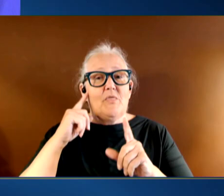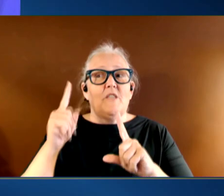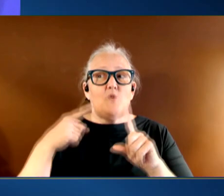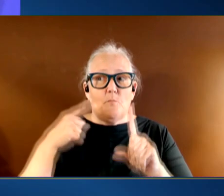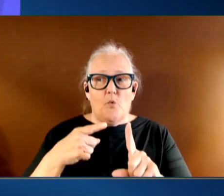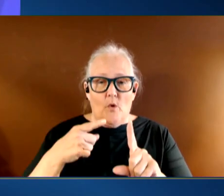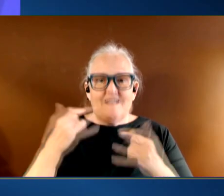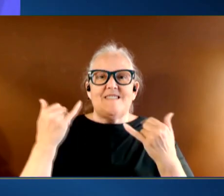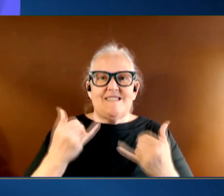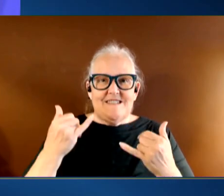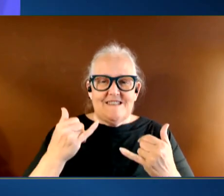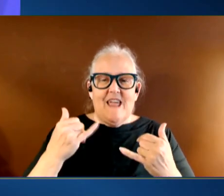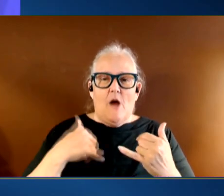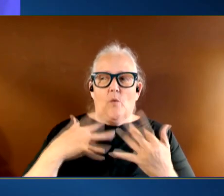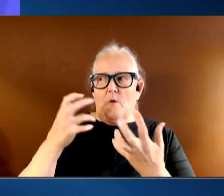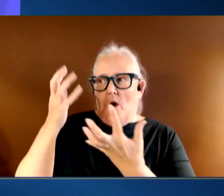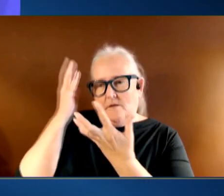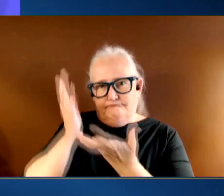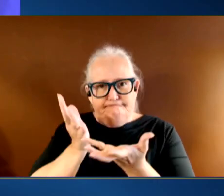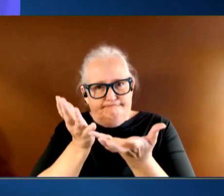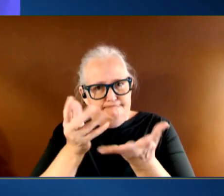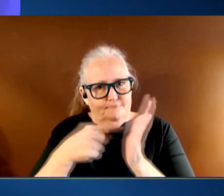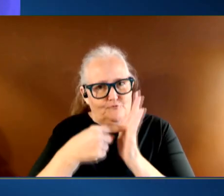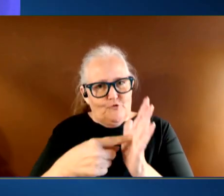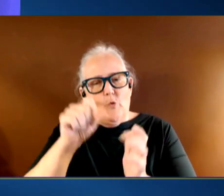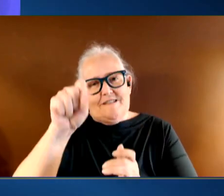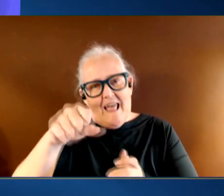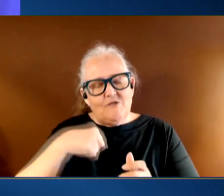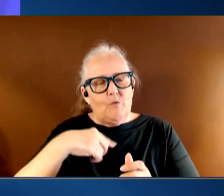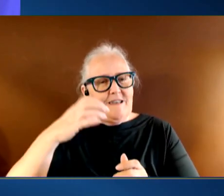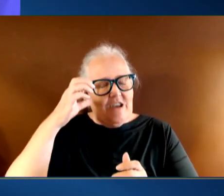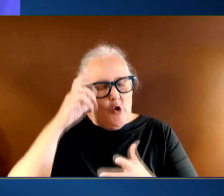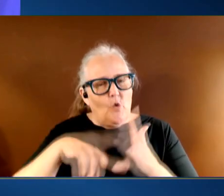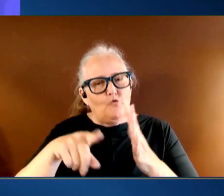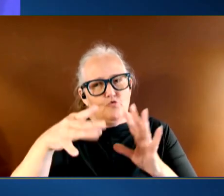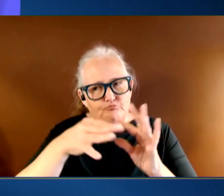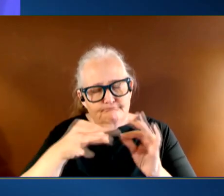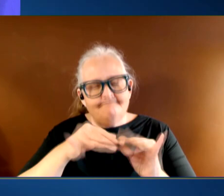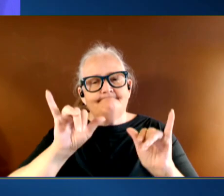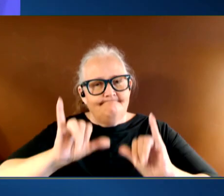to you today to show you that we've heard you. We understand that it can be really difficult